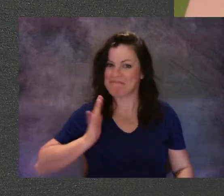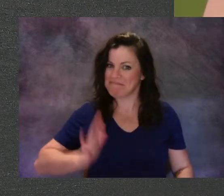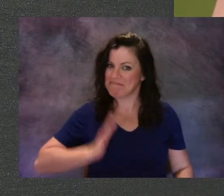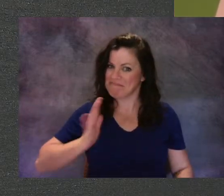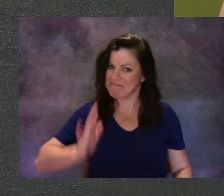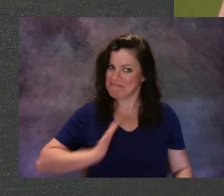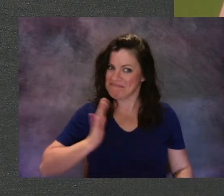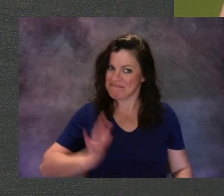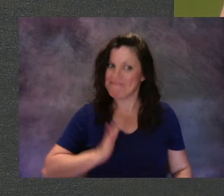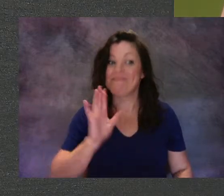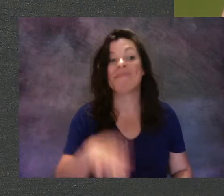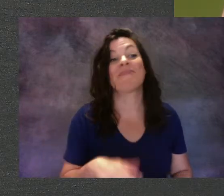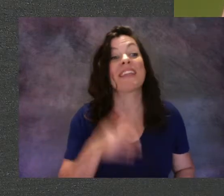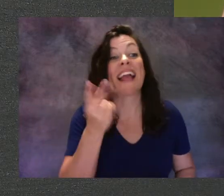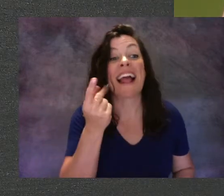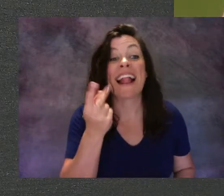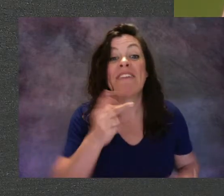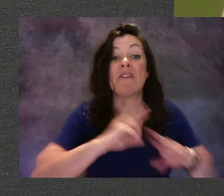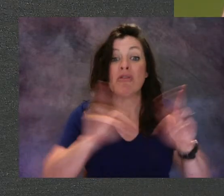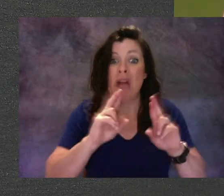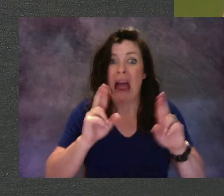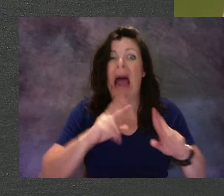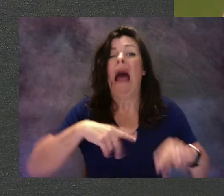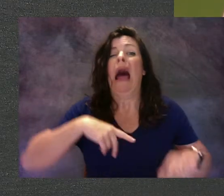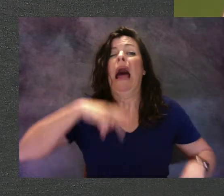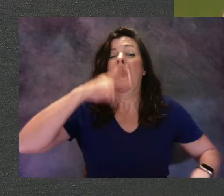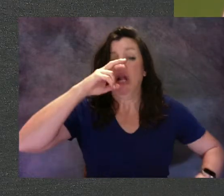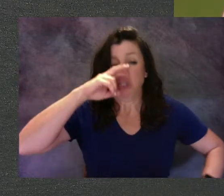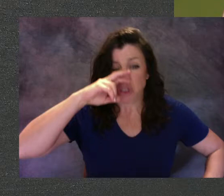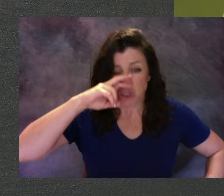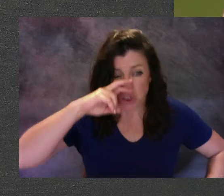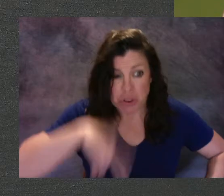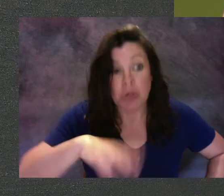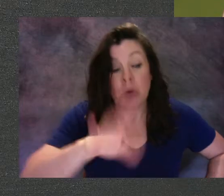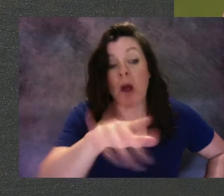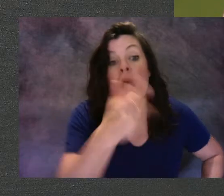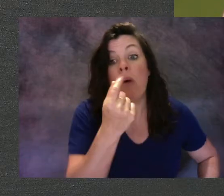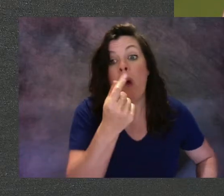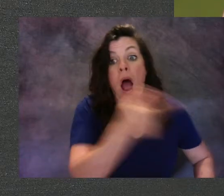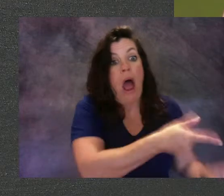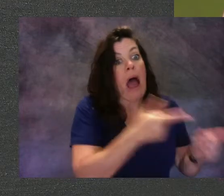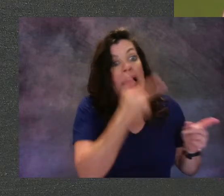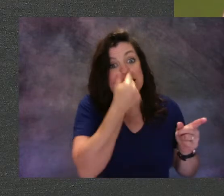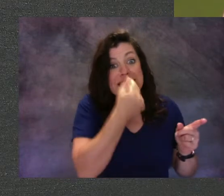When Clifford has to sneeze, he uses a handkerchief or tissue.